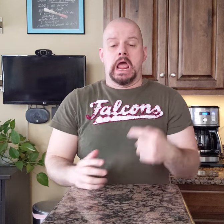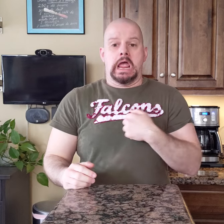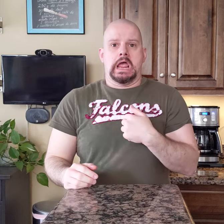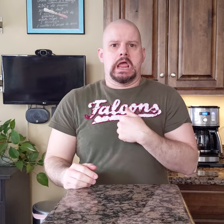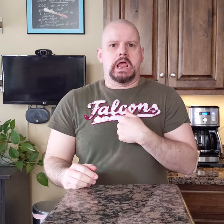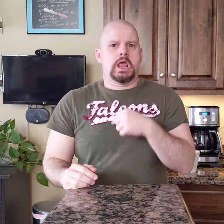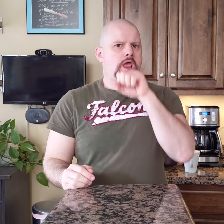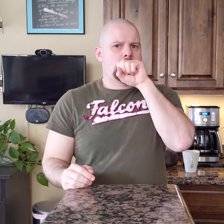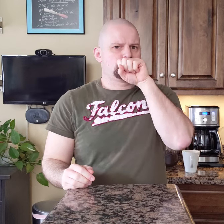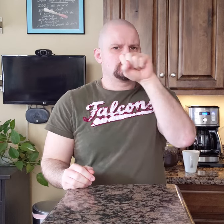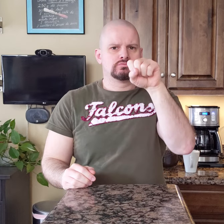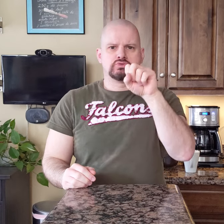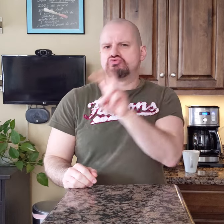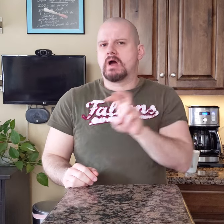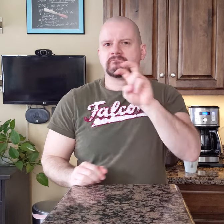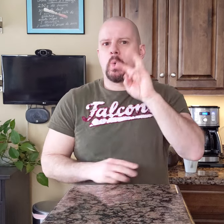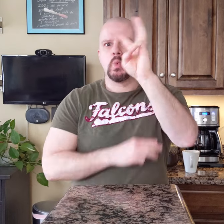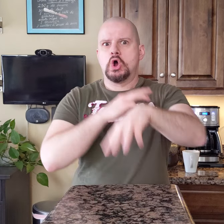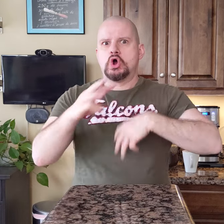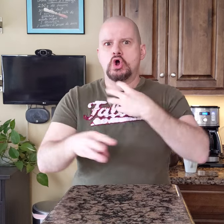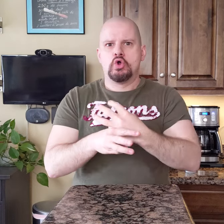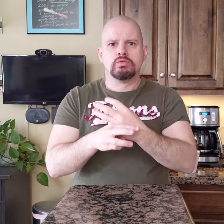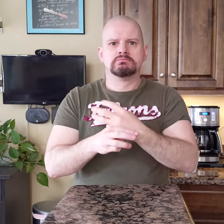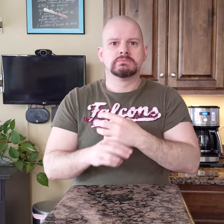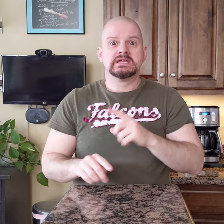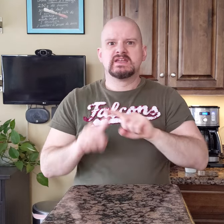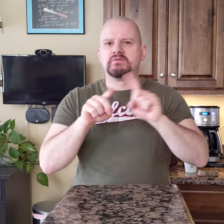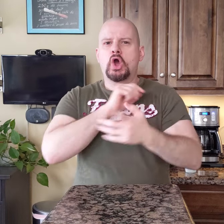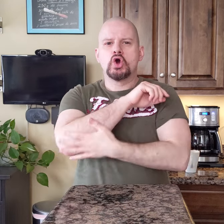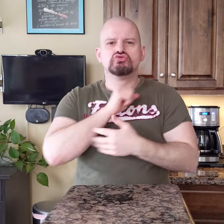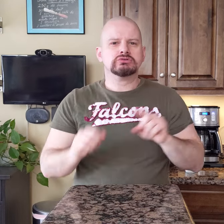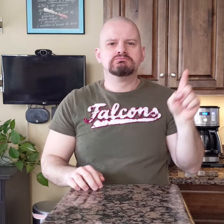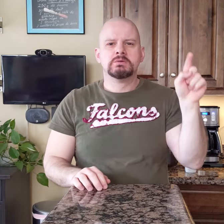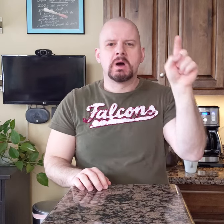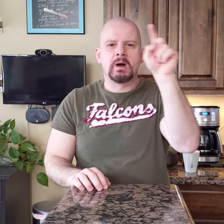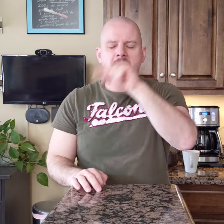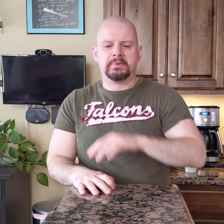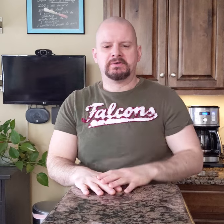I love to travel all over the world within many different countries.